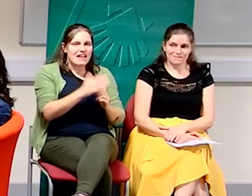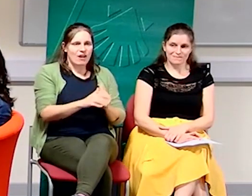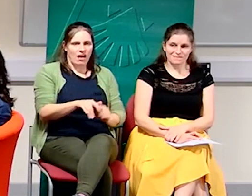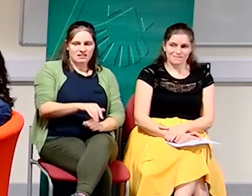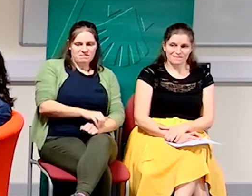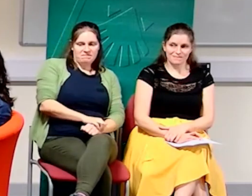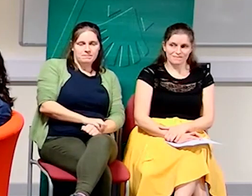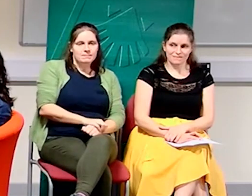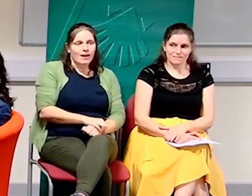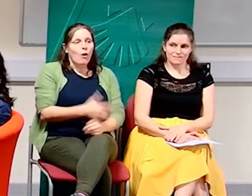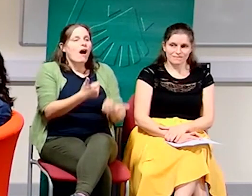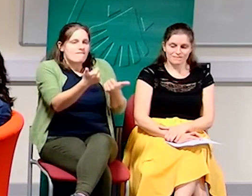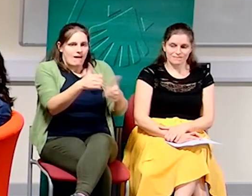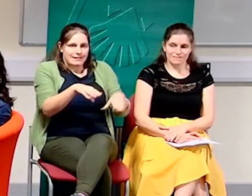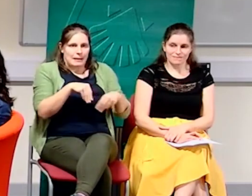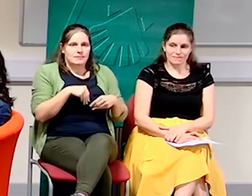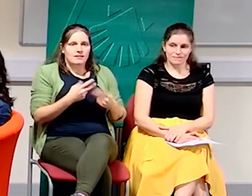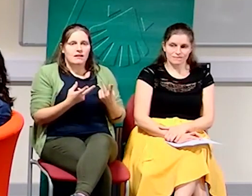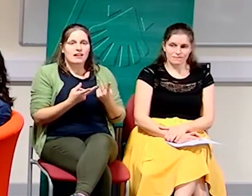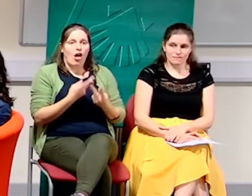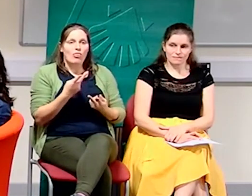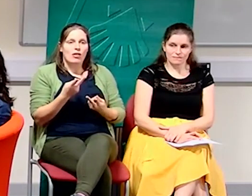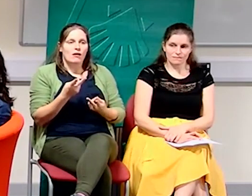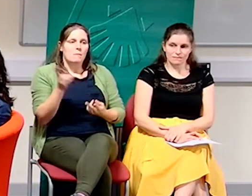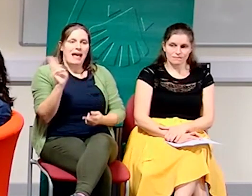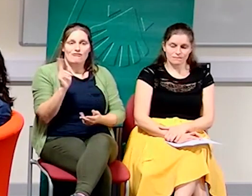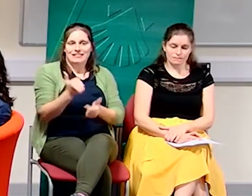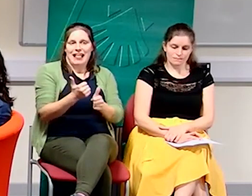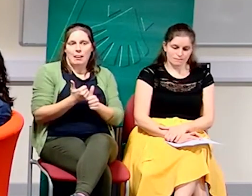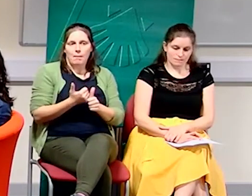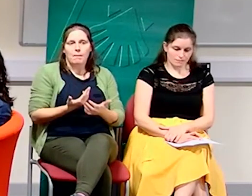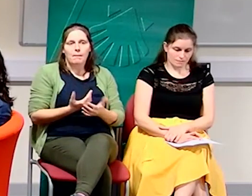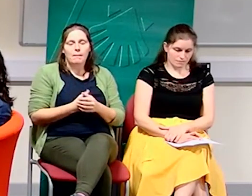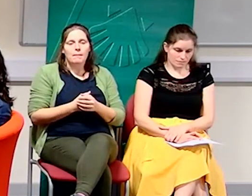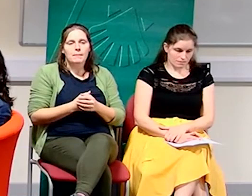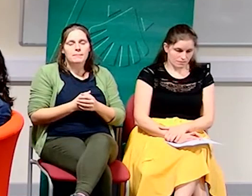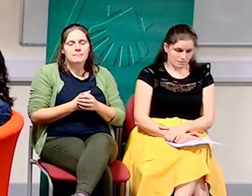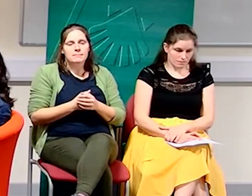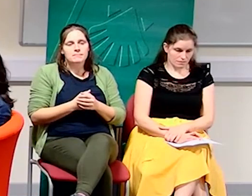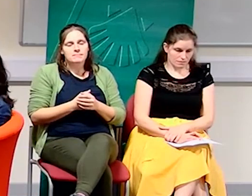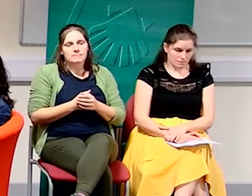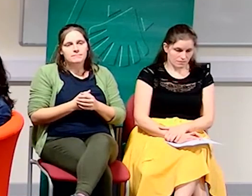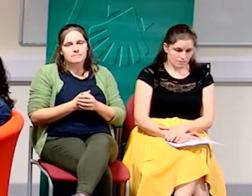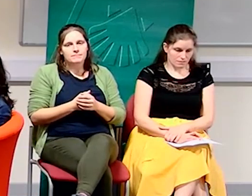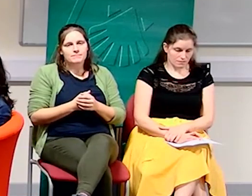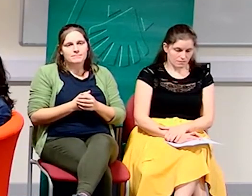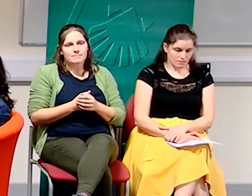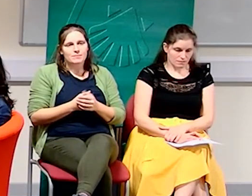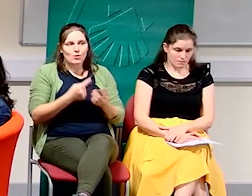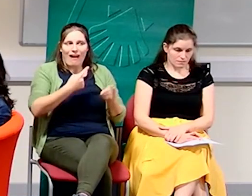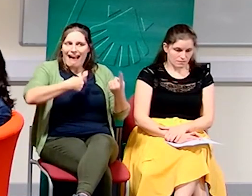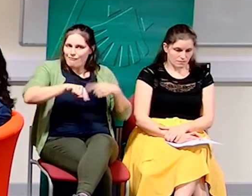know other parents were understanding and helpful but again not everyone has that not not all